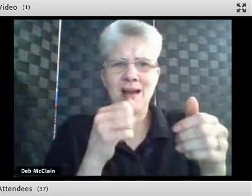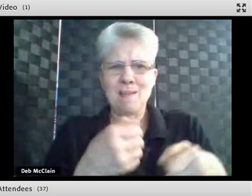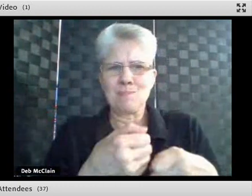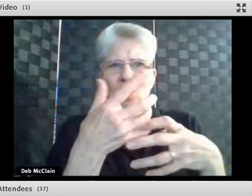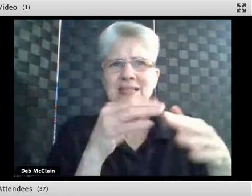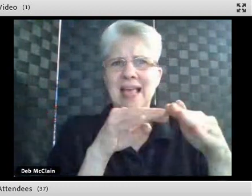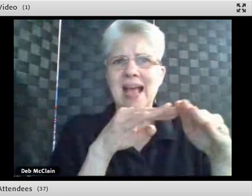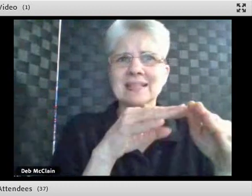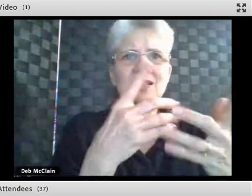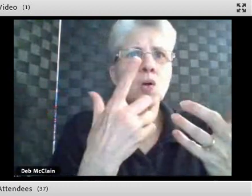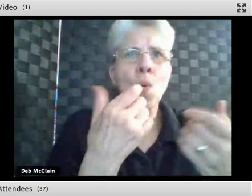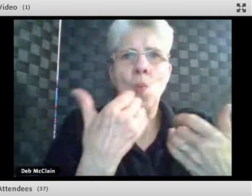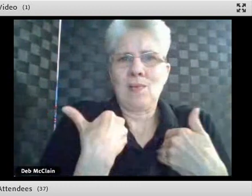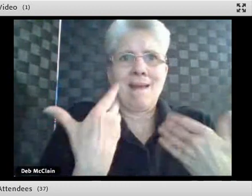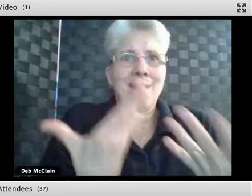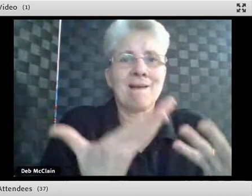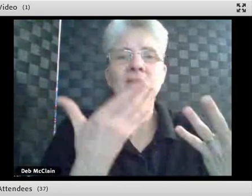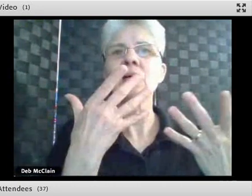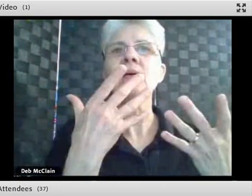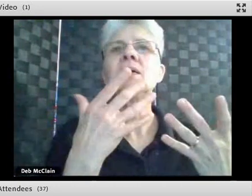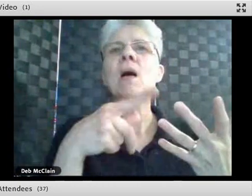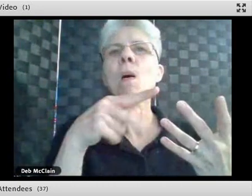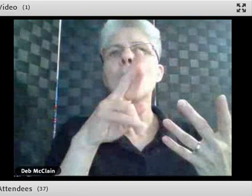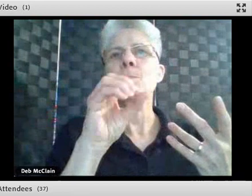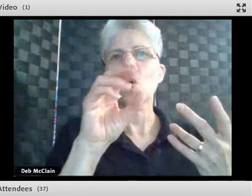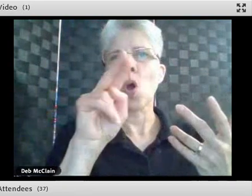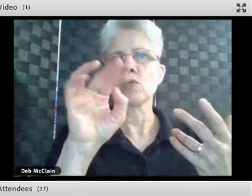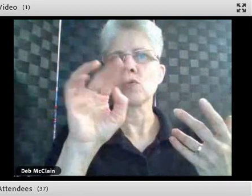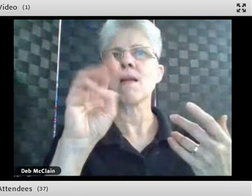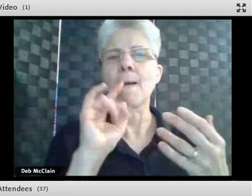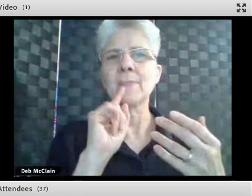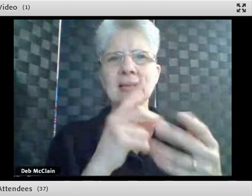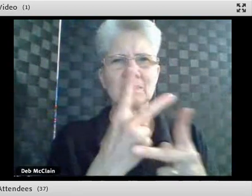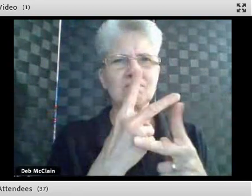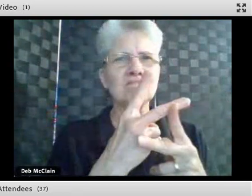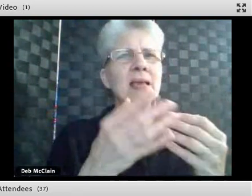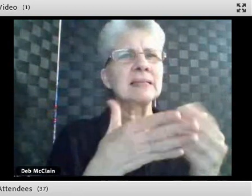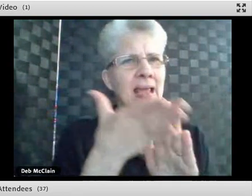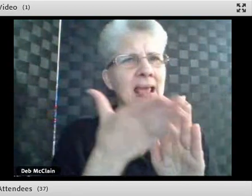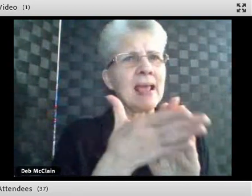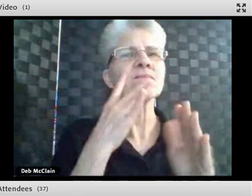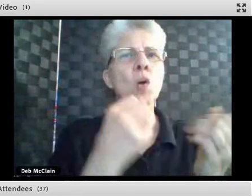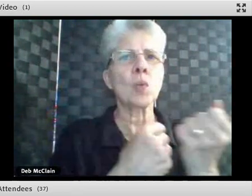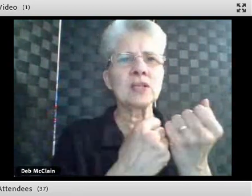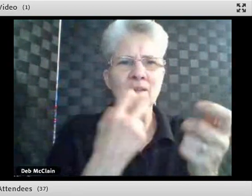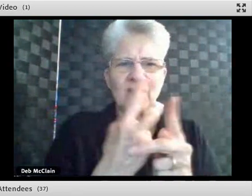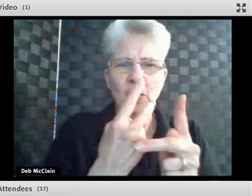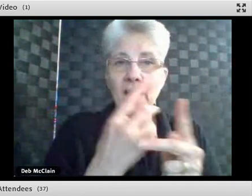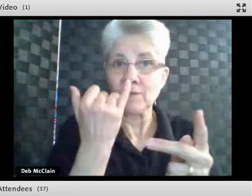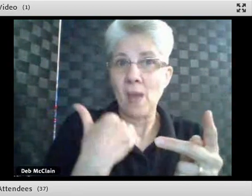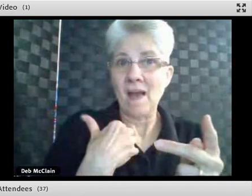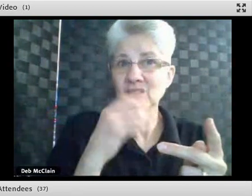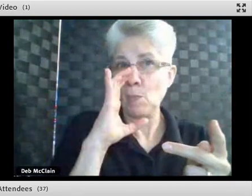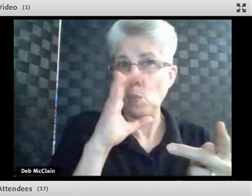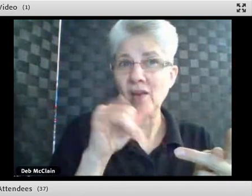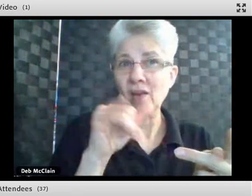What on Earth do I have?" PRONOM is a well-maintained resource for sort of figuring out if you've got some weird file formats,